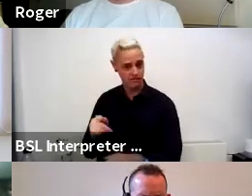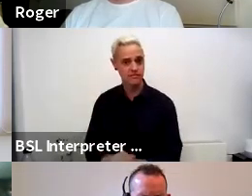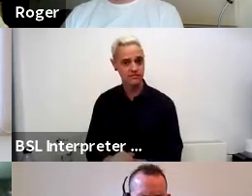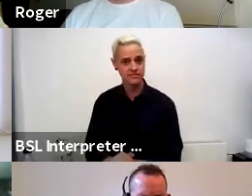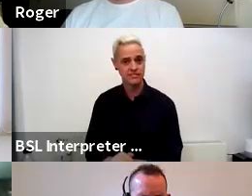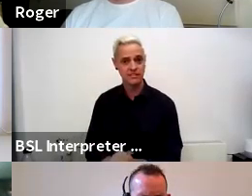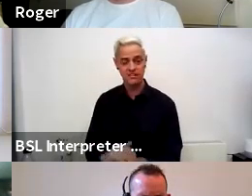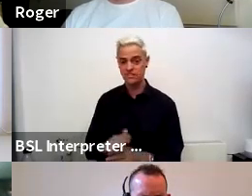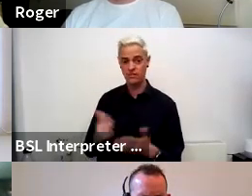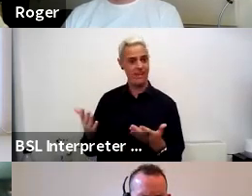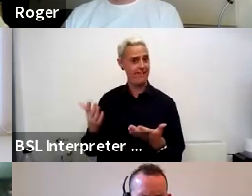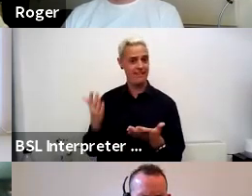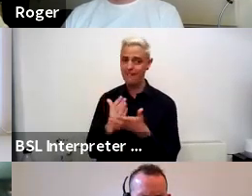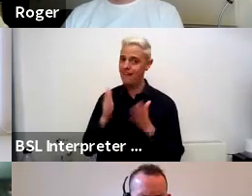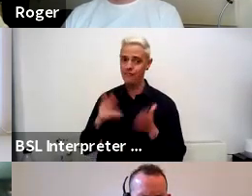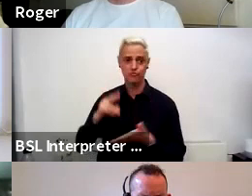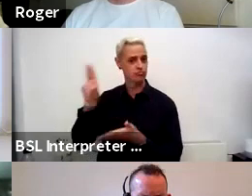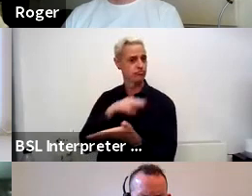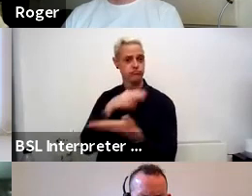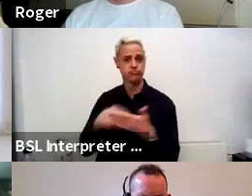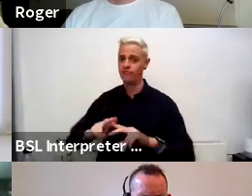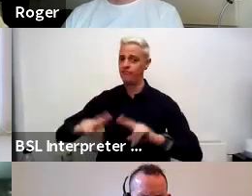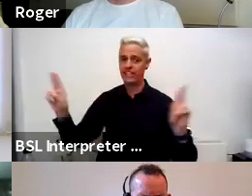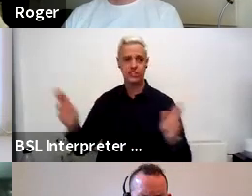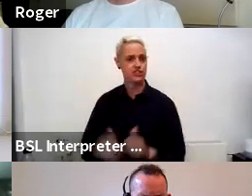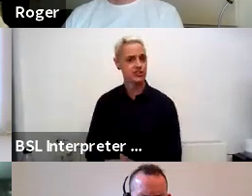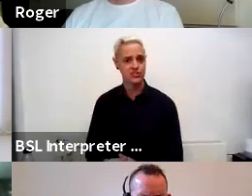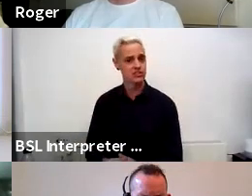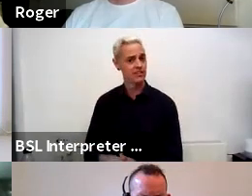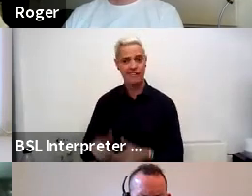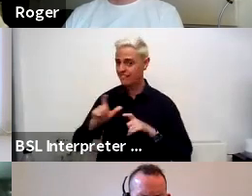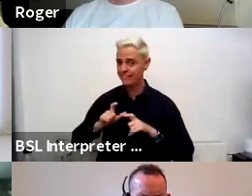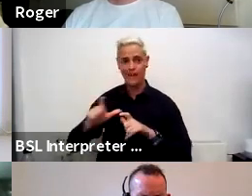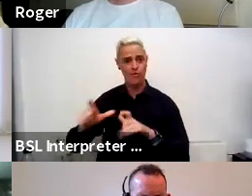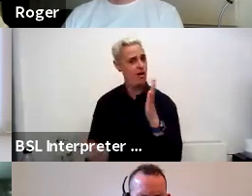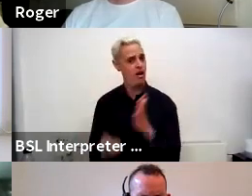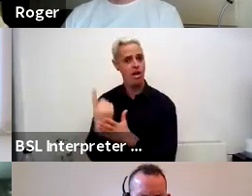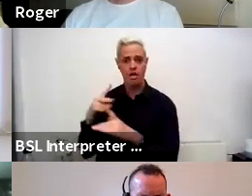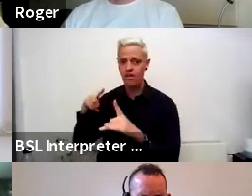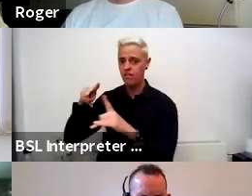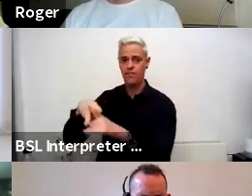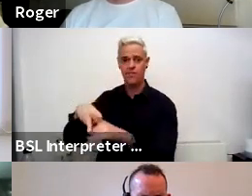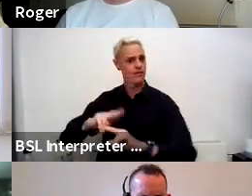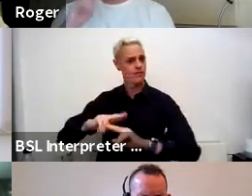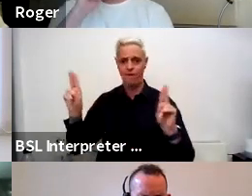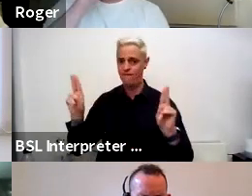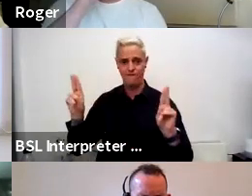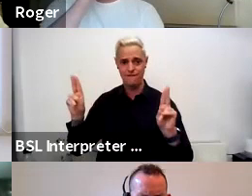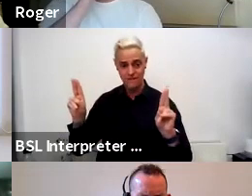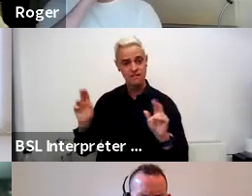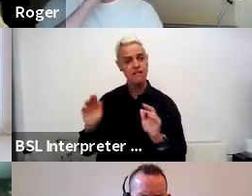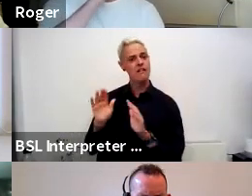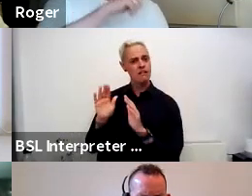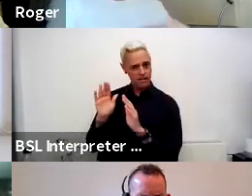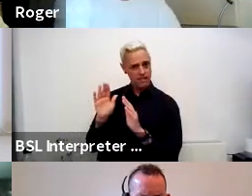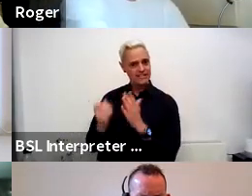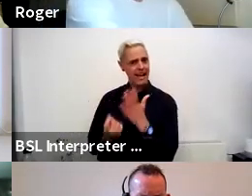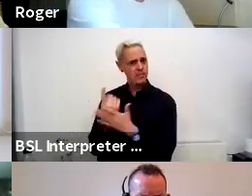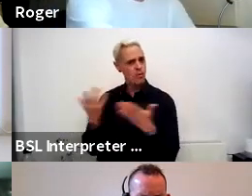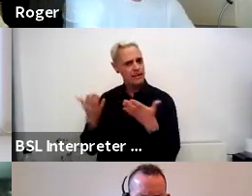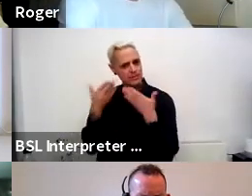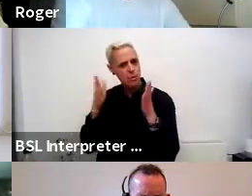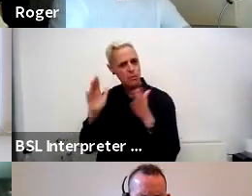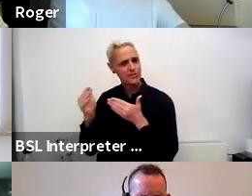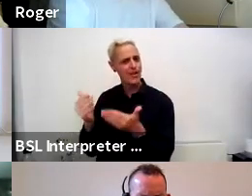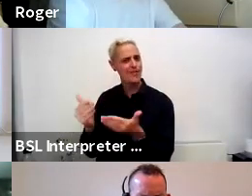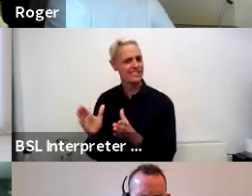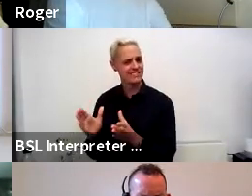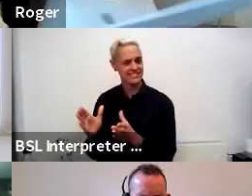And to me that needs to be abolished that cannot be occurring within not what's happening at the moment that's a public service one that's occurring.